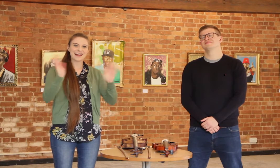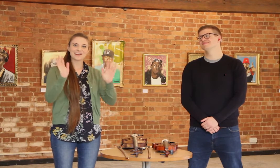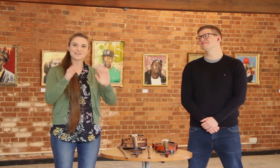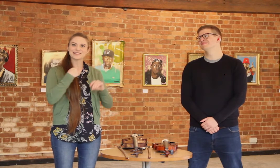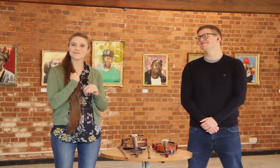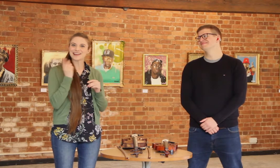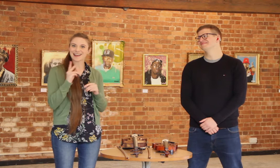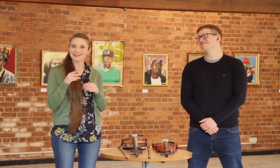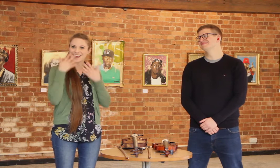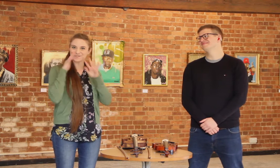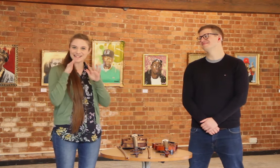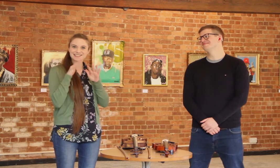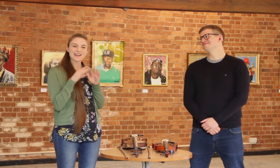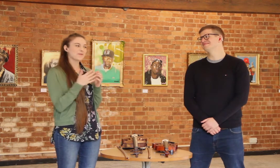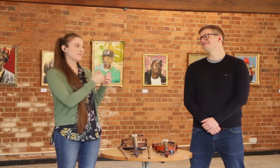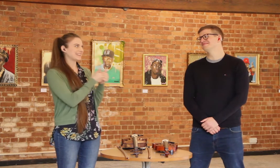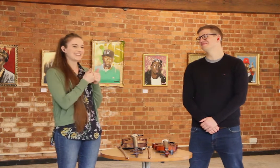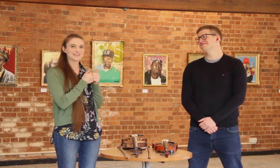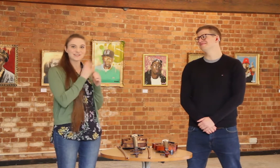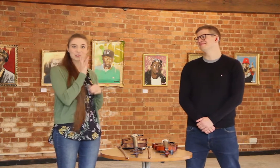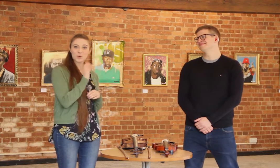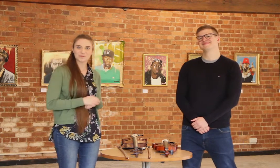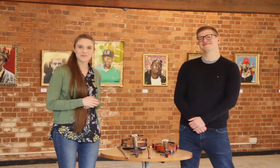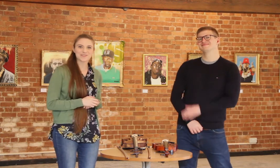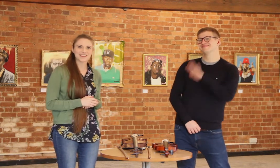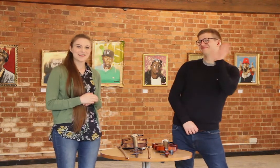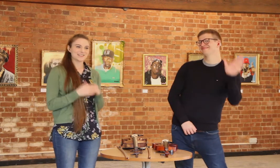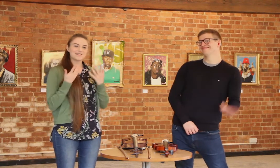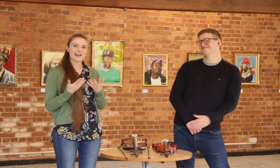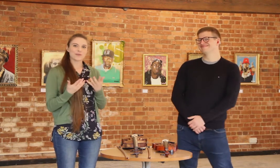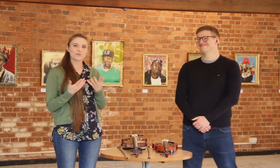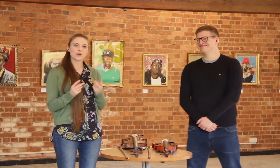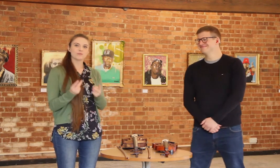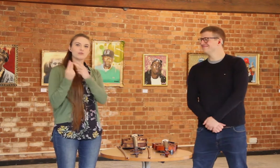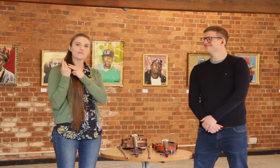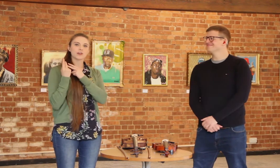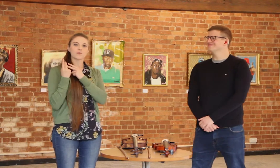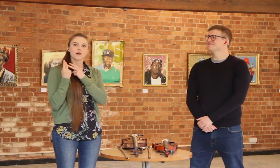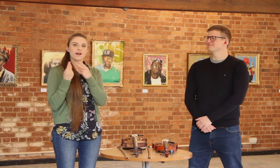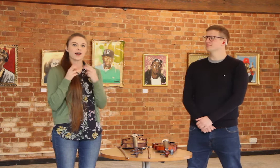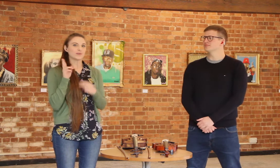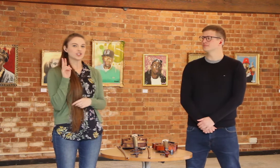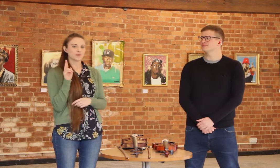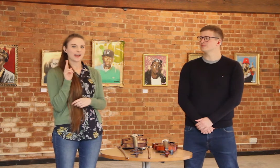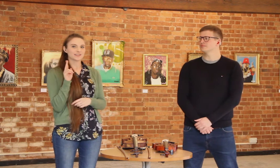Eloise: Hello, it’s me again, Eloise with my assistant, Sean So now, we’re going to review our duet